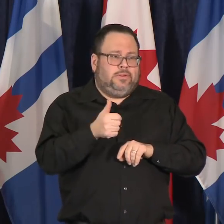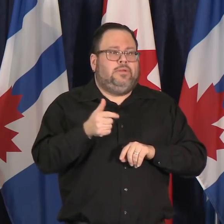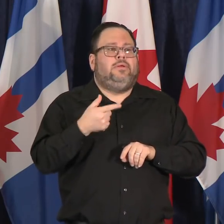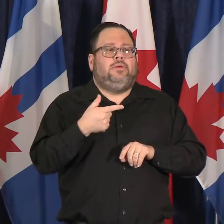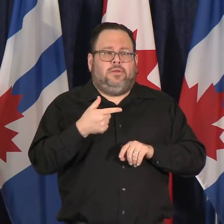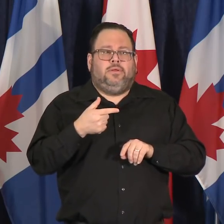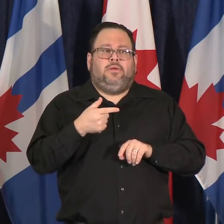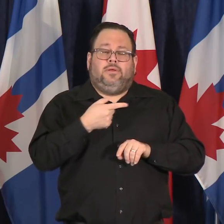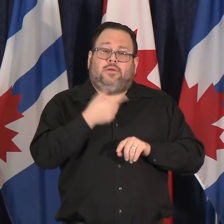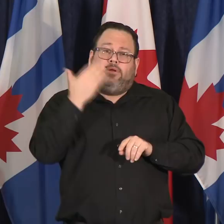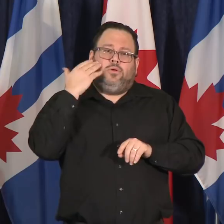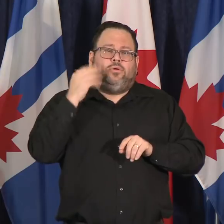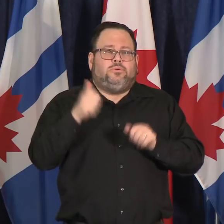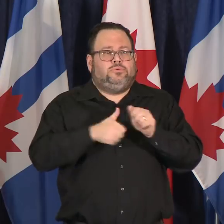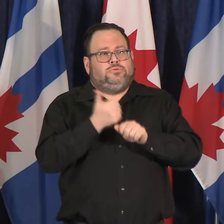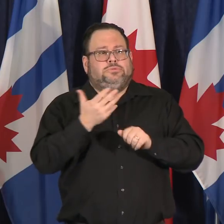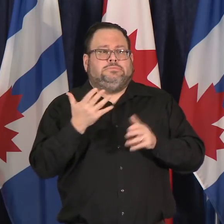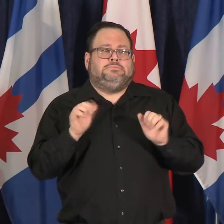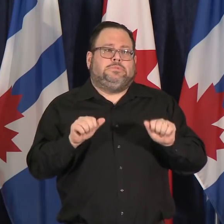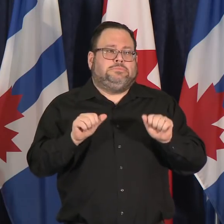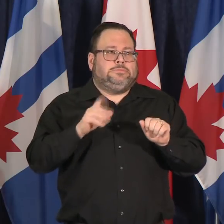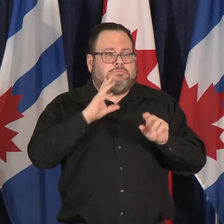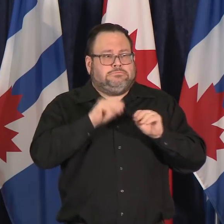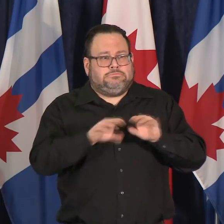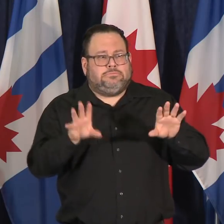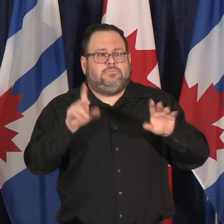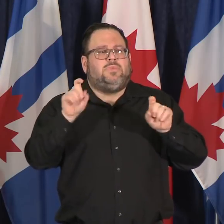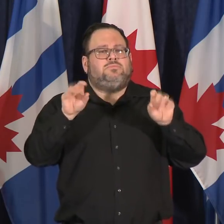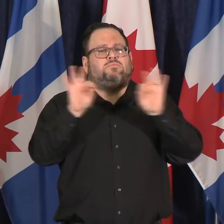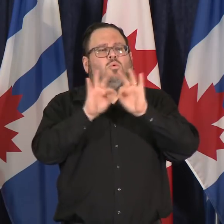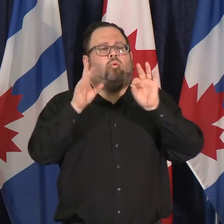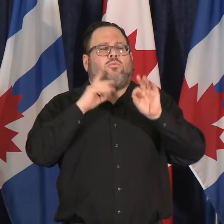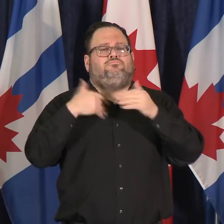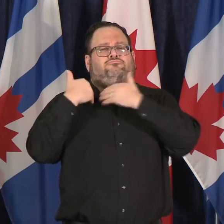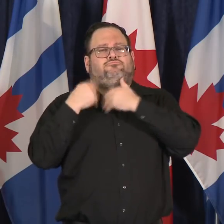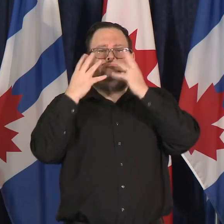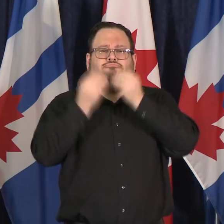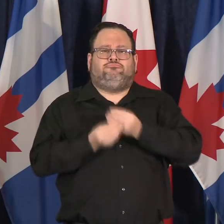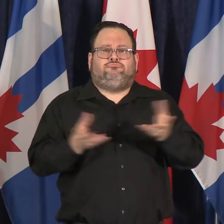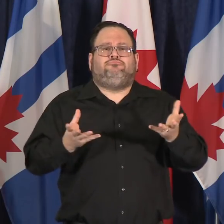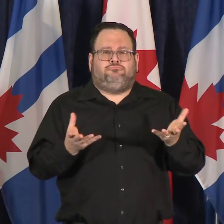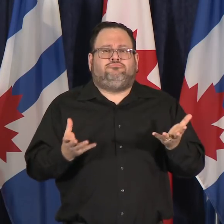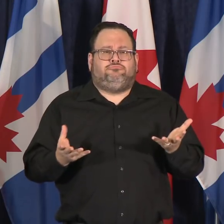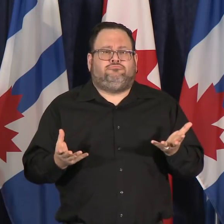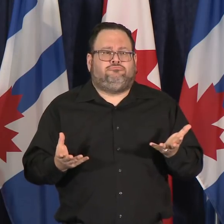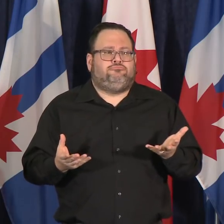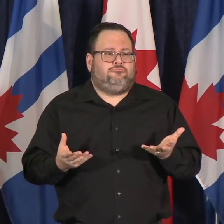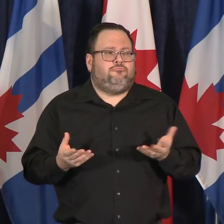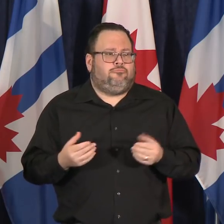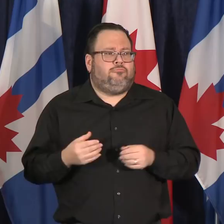public so if those situations arise and there is risk that can be controlled and